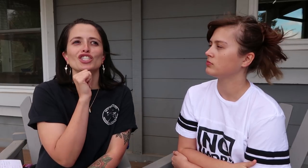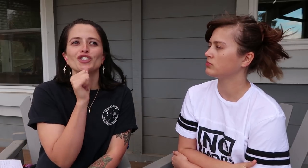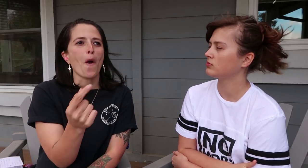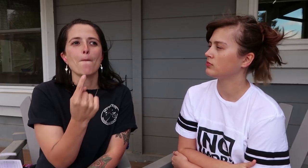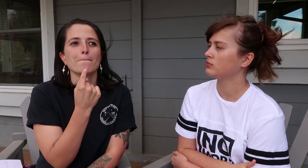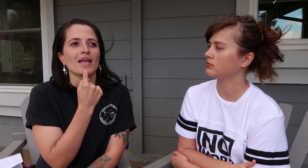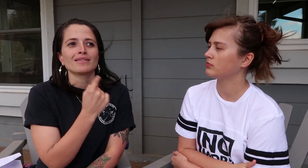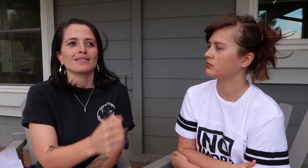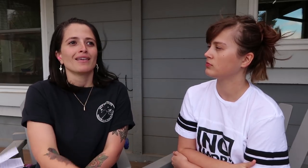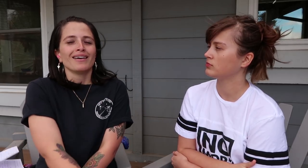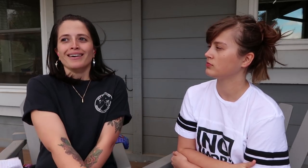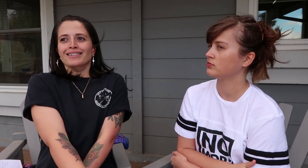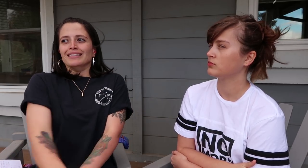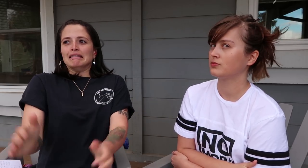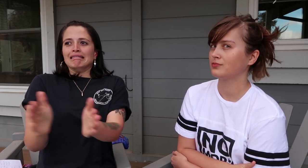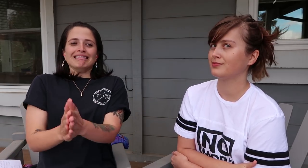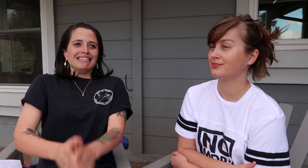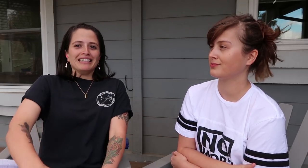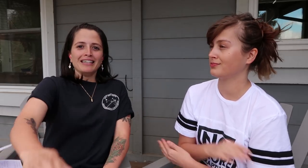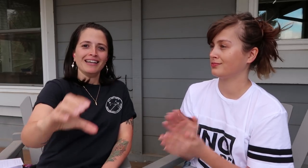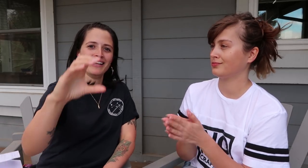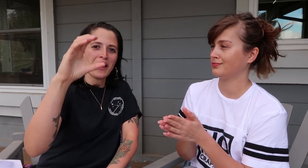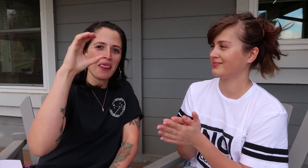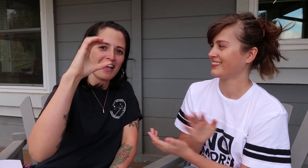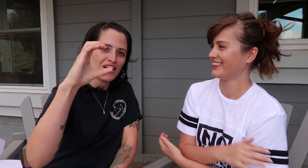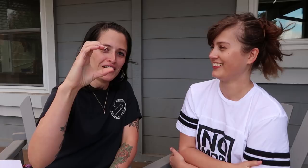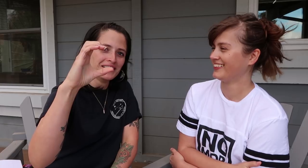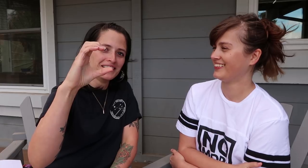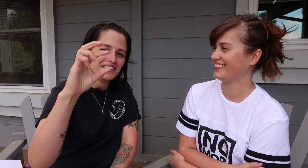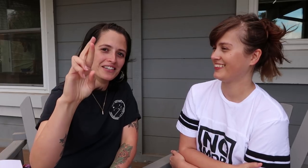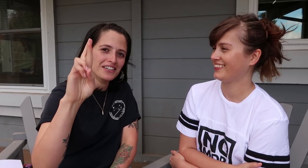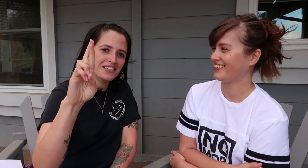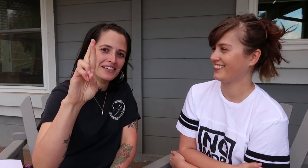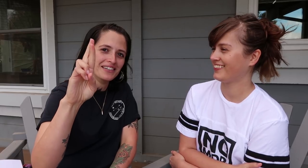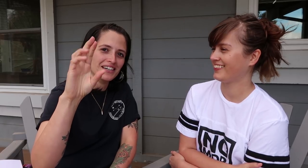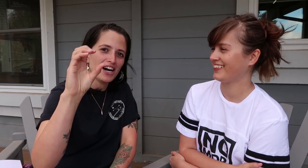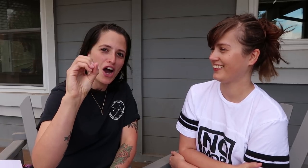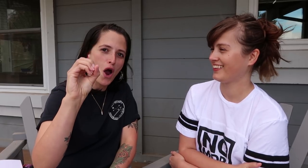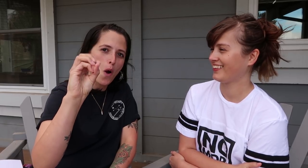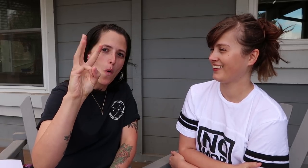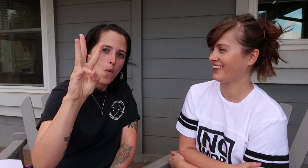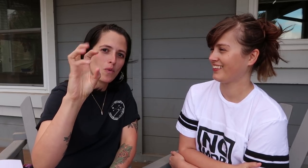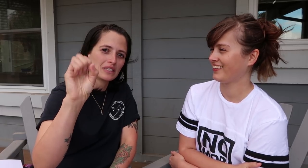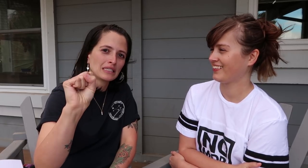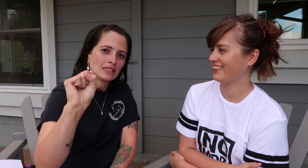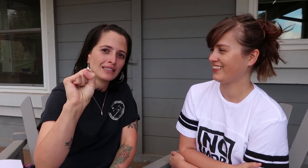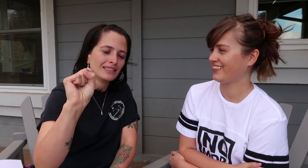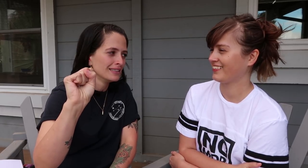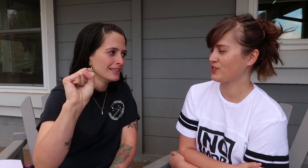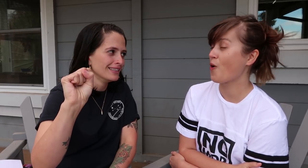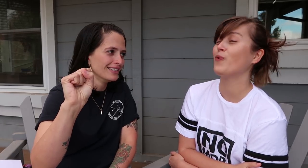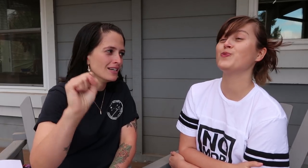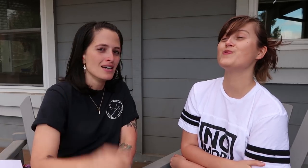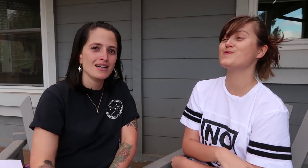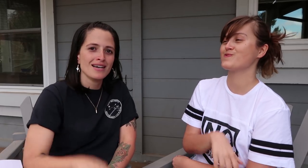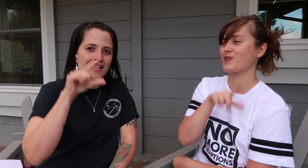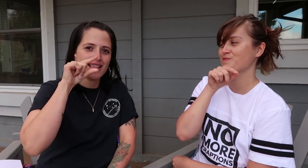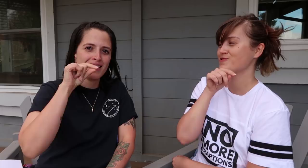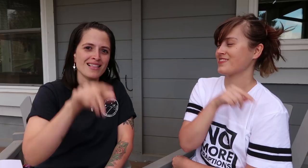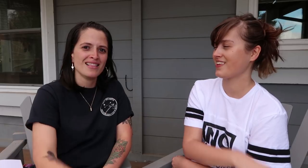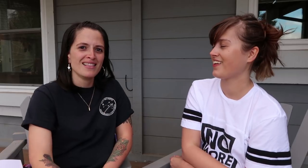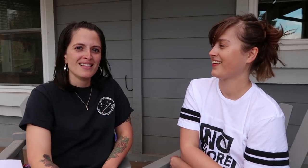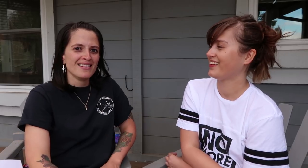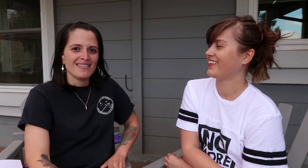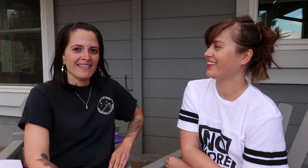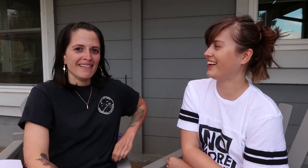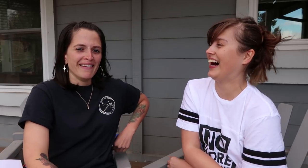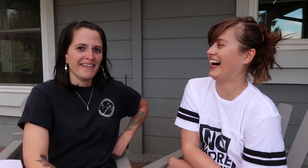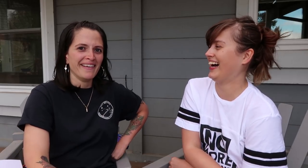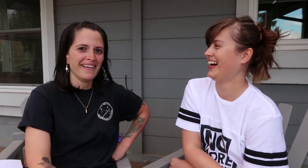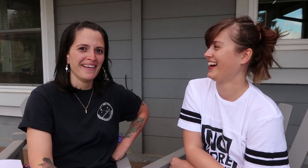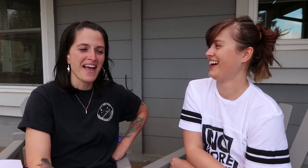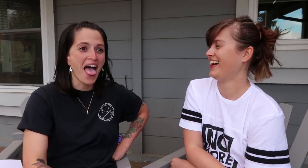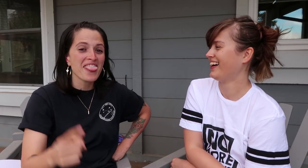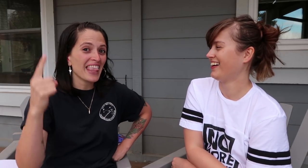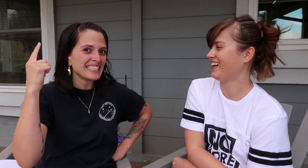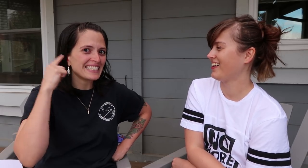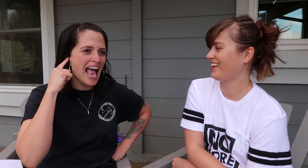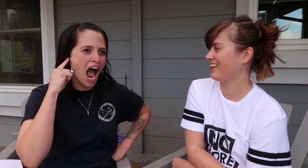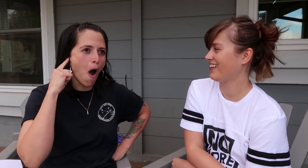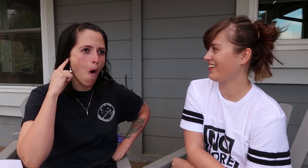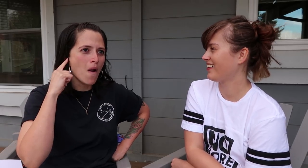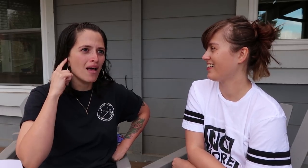I don’t miss crows. They sound…